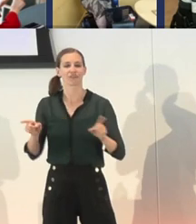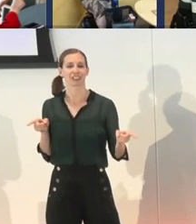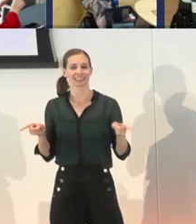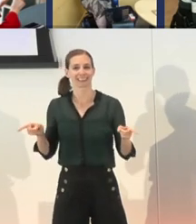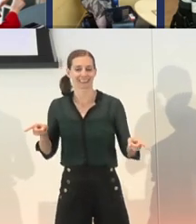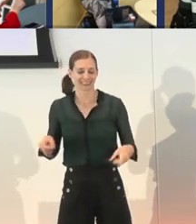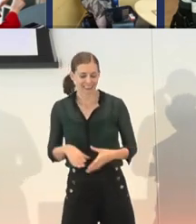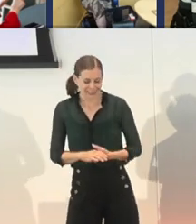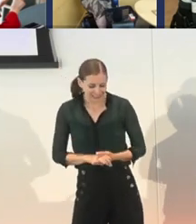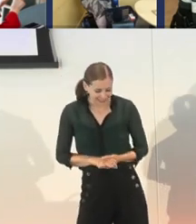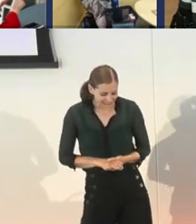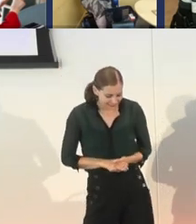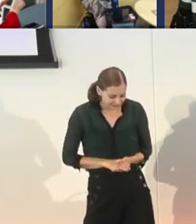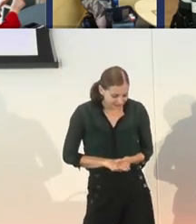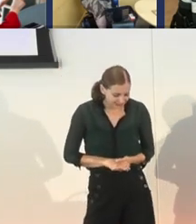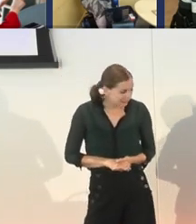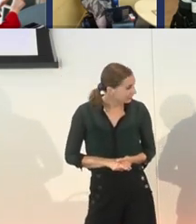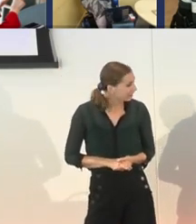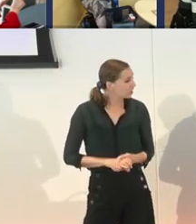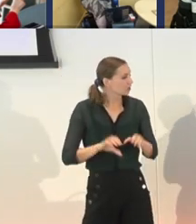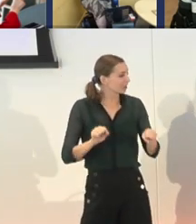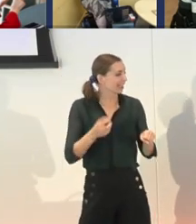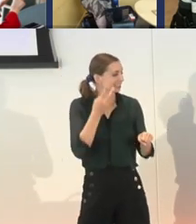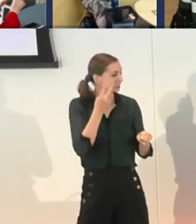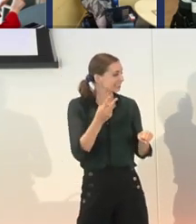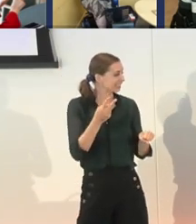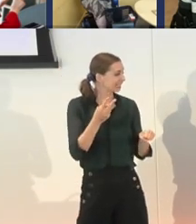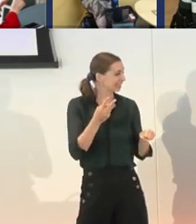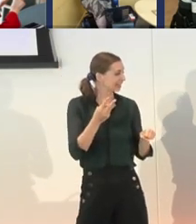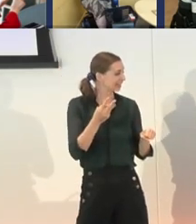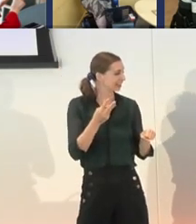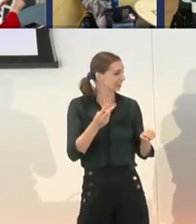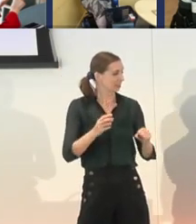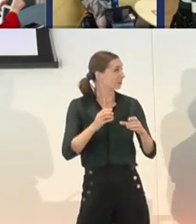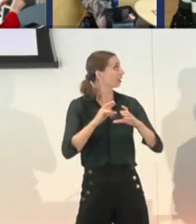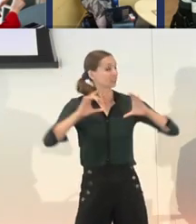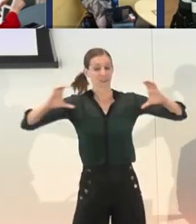even the logo, you can see the yellow in the middle, right at the heart of who we are is